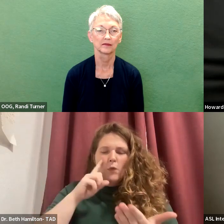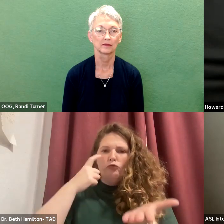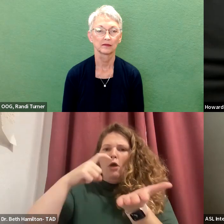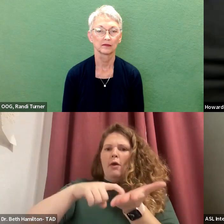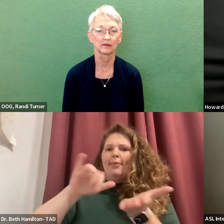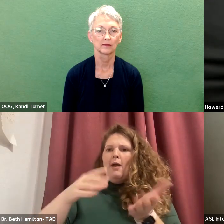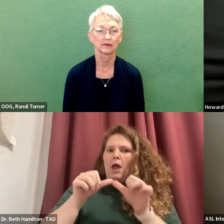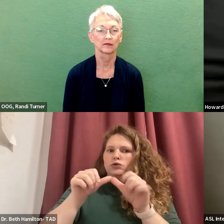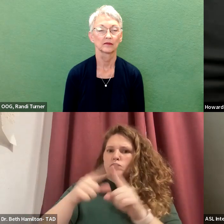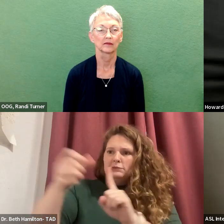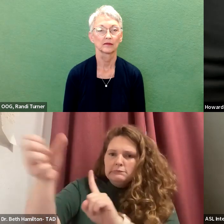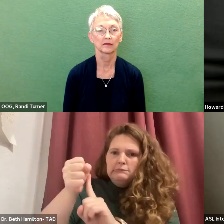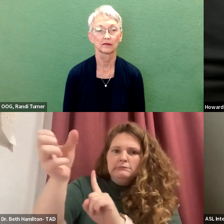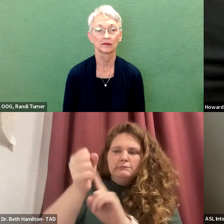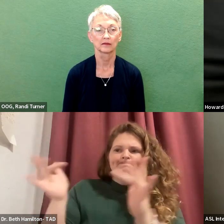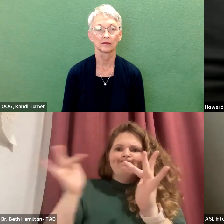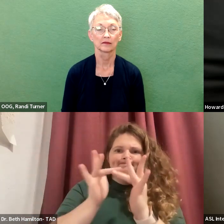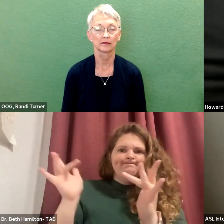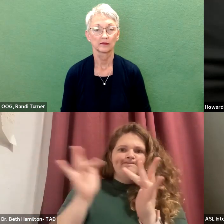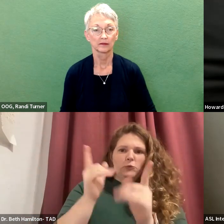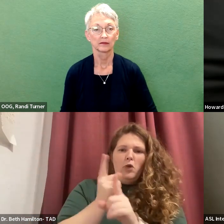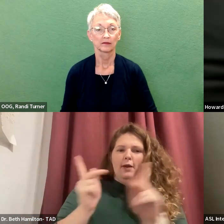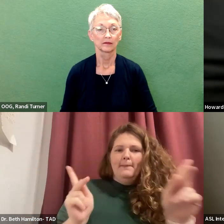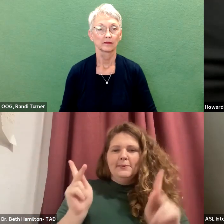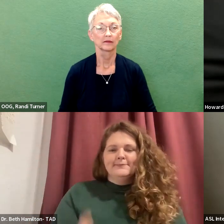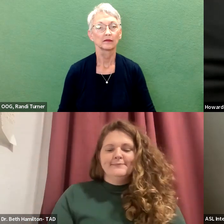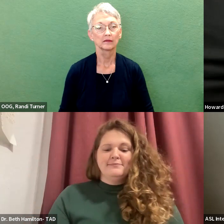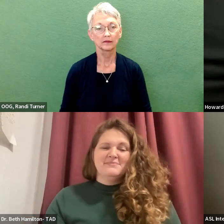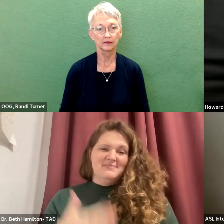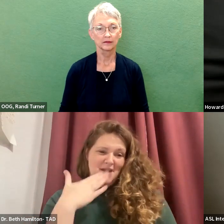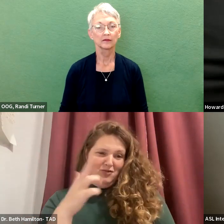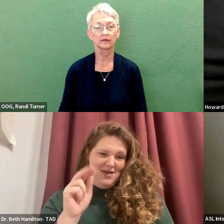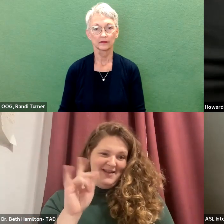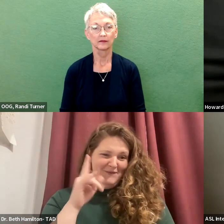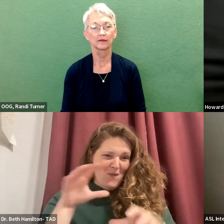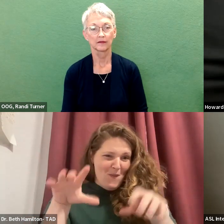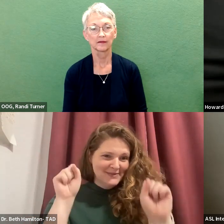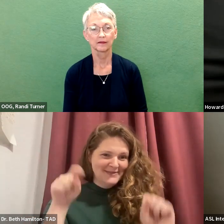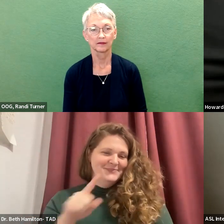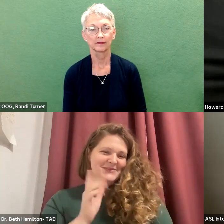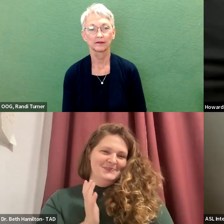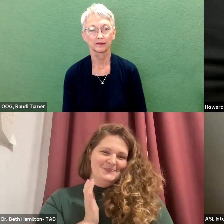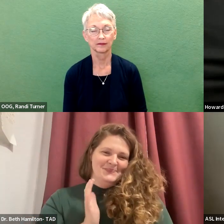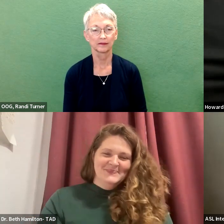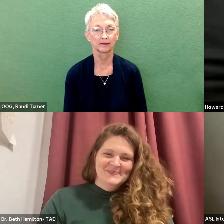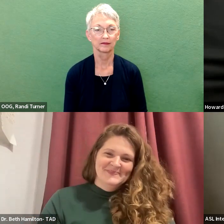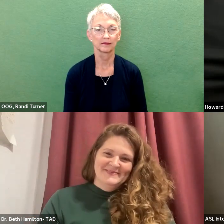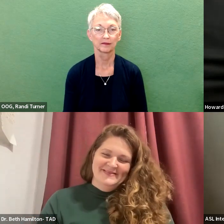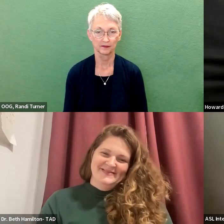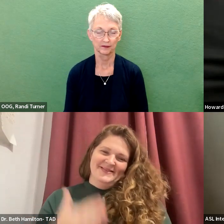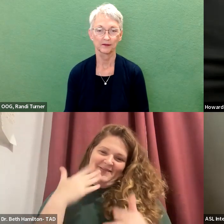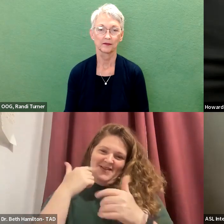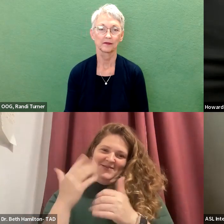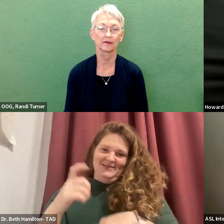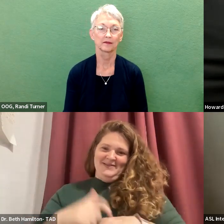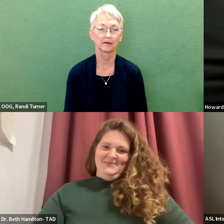see that we have many issues that are impacting the Deaf